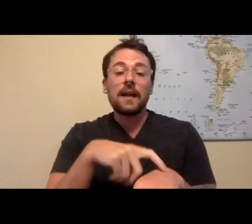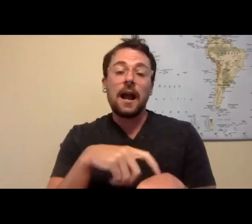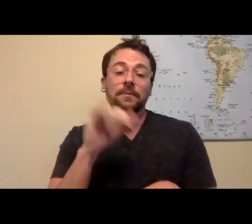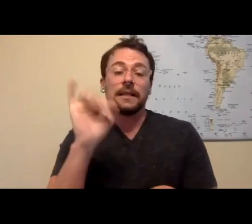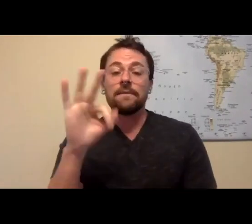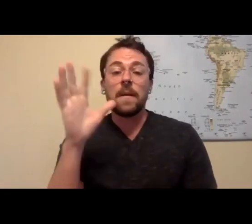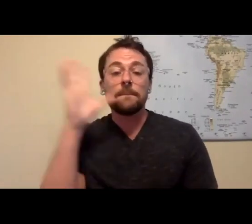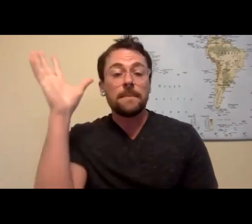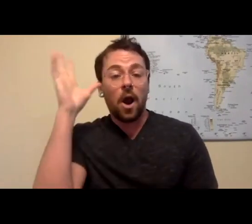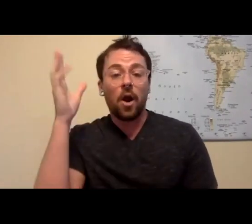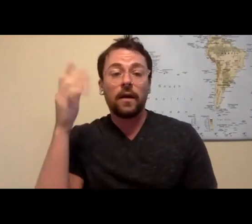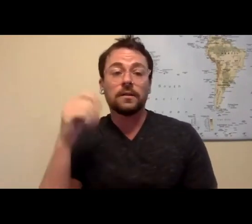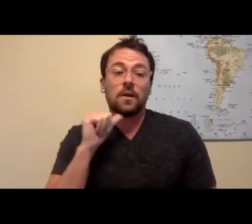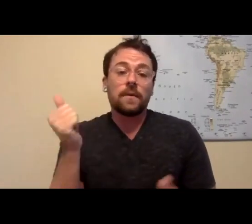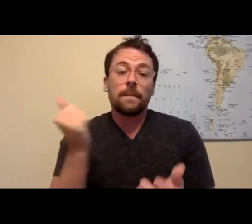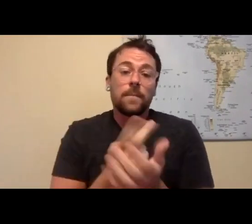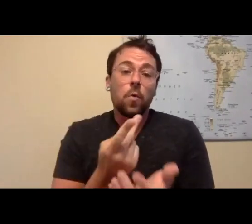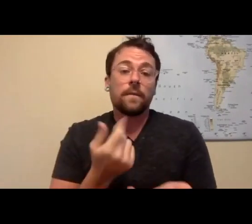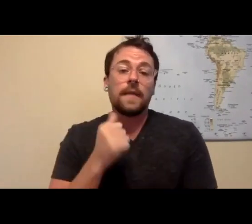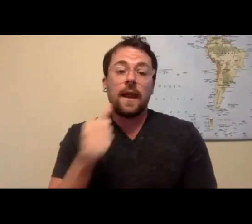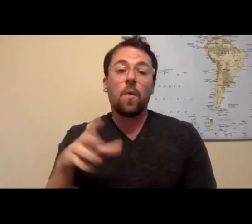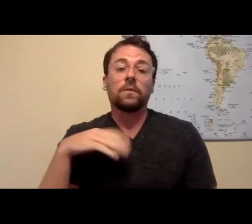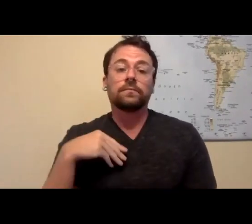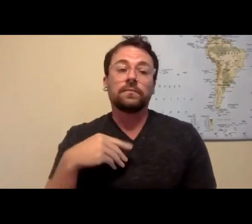in our schools.